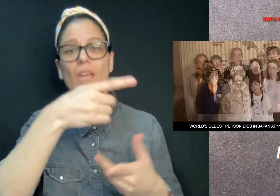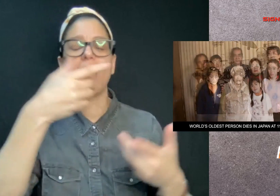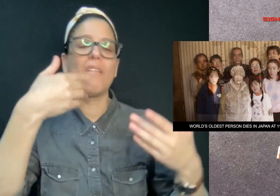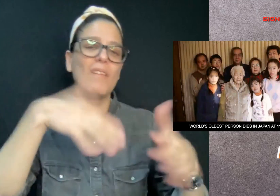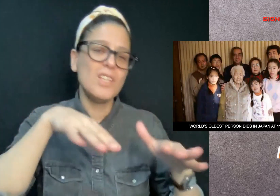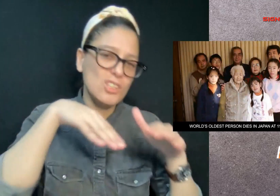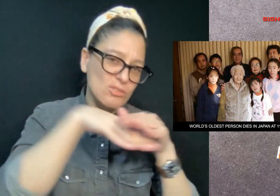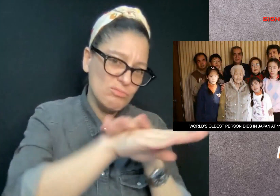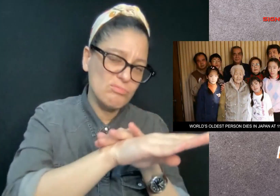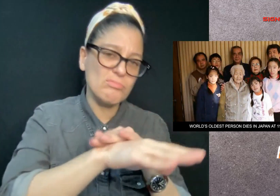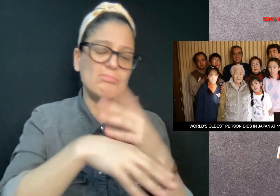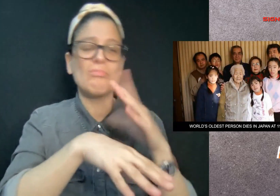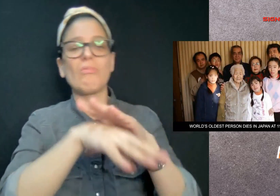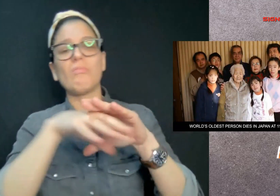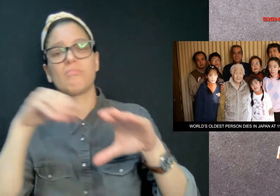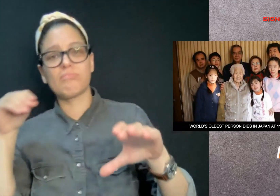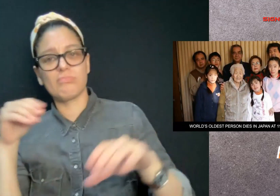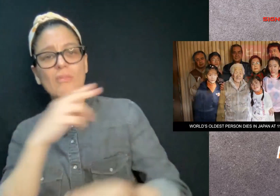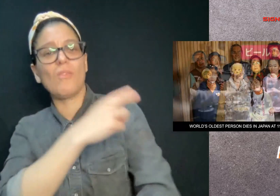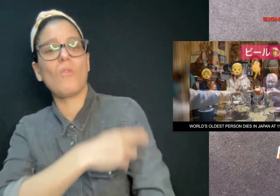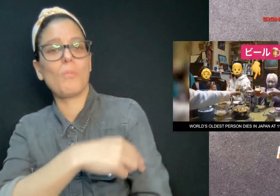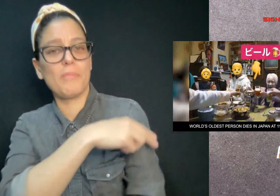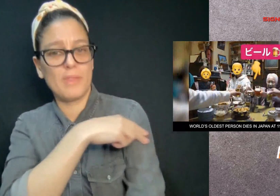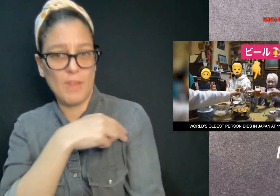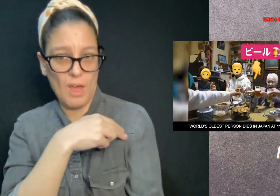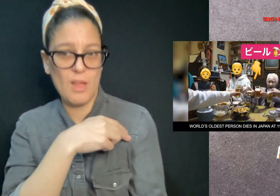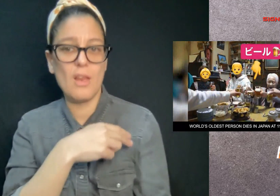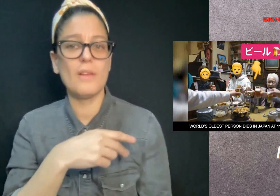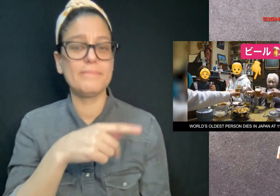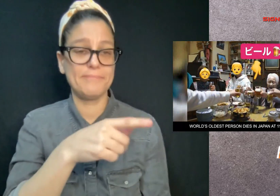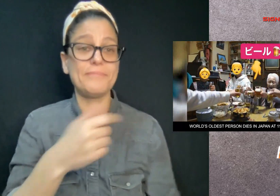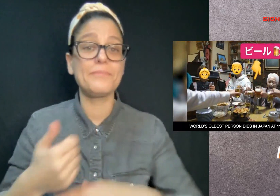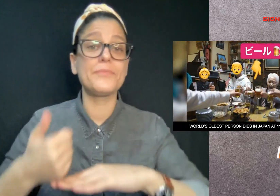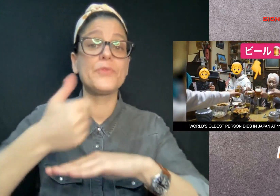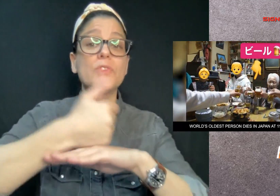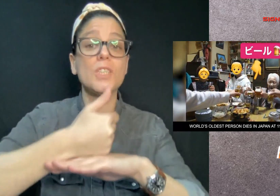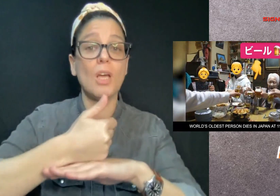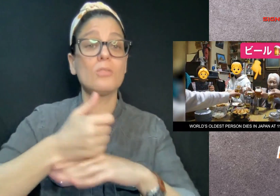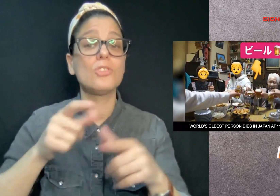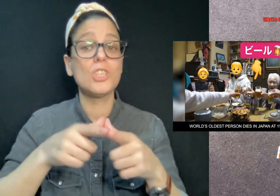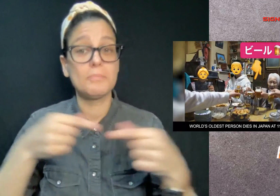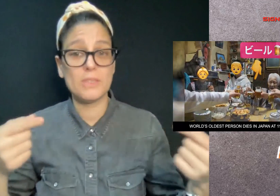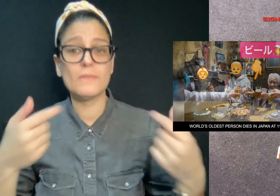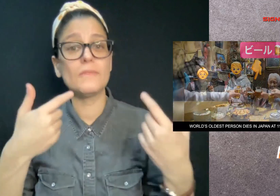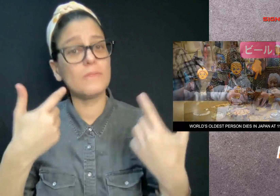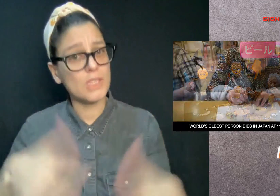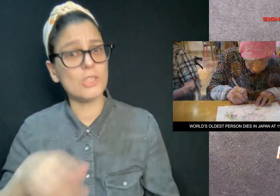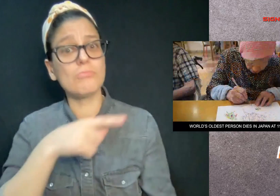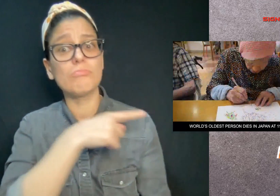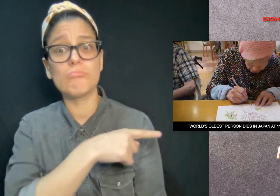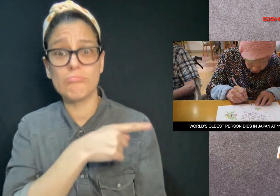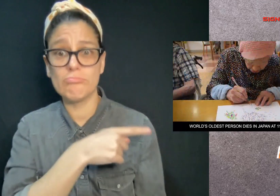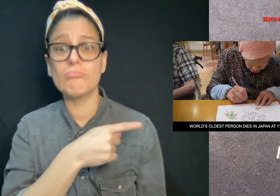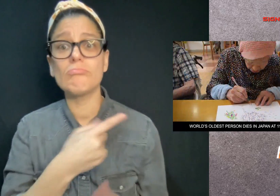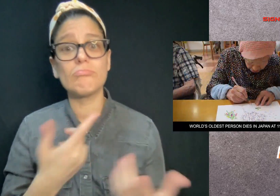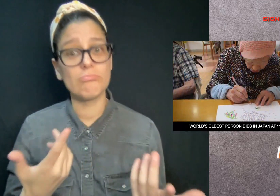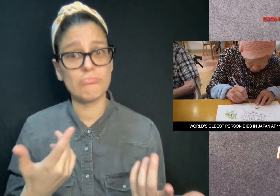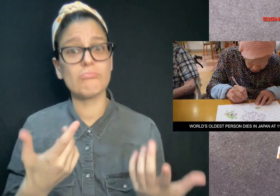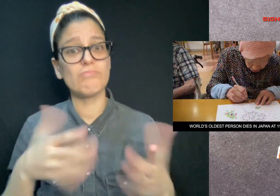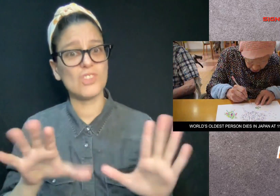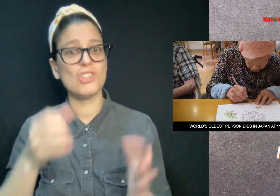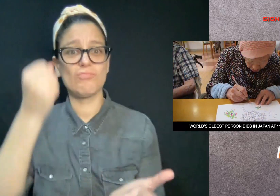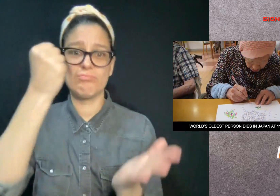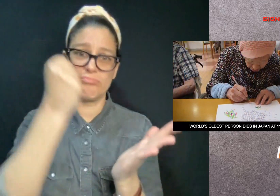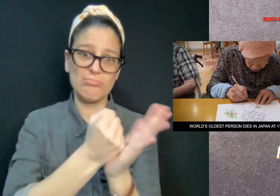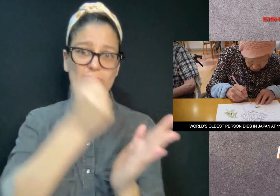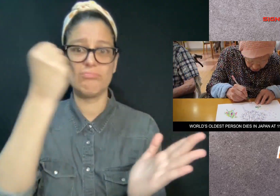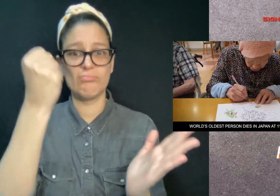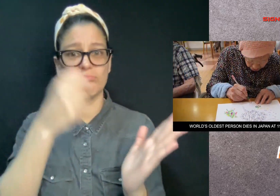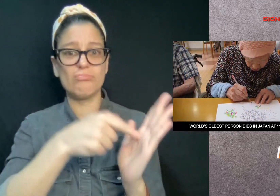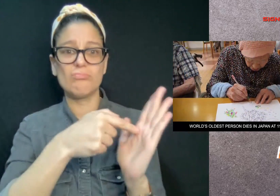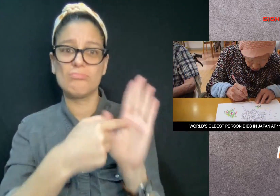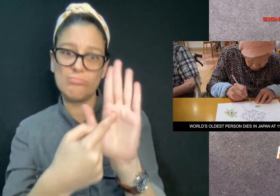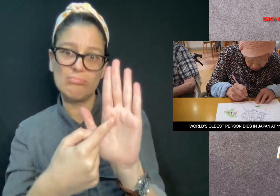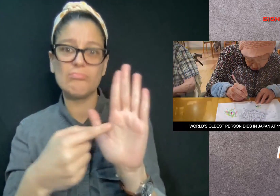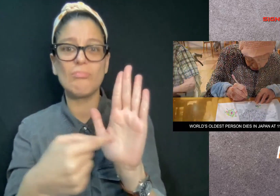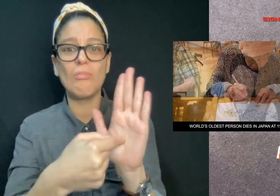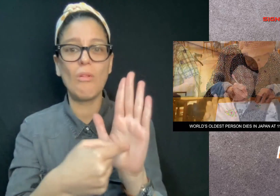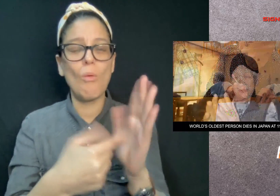month her family said she had been sick and in and out of the hospital